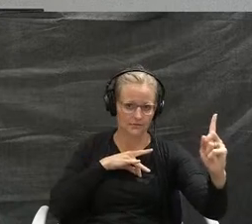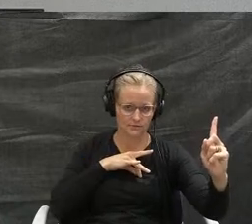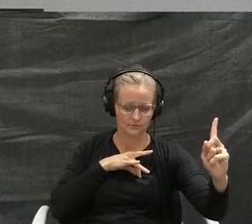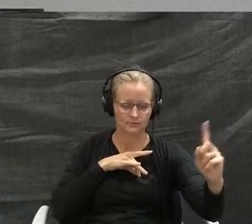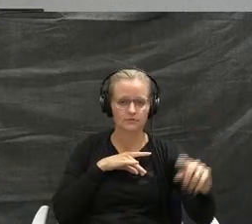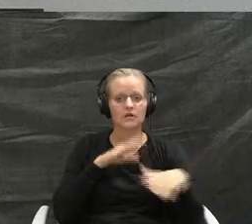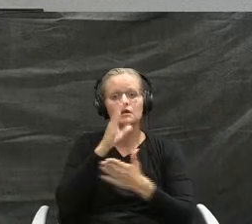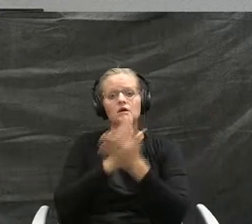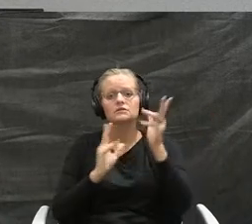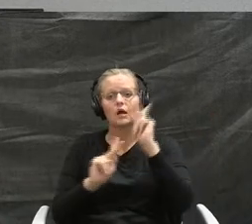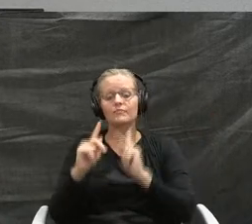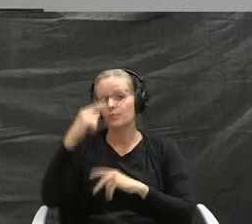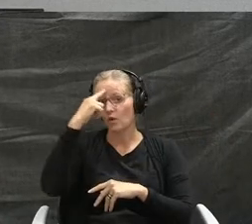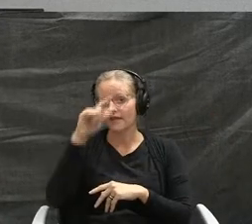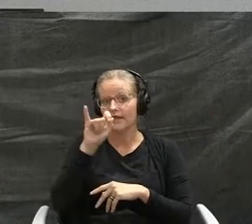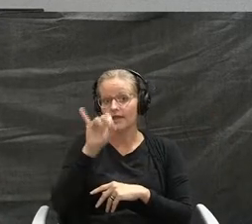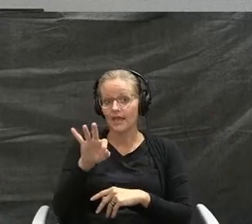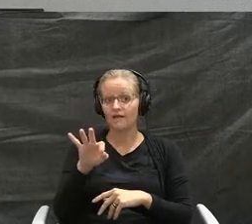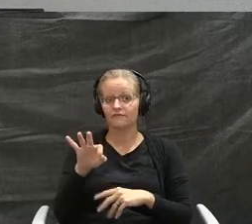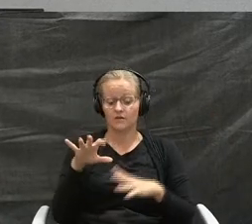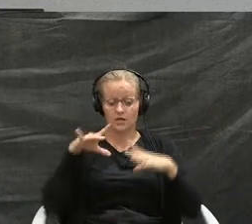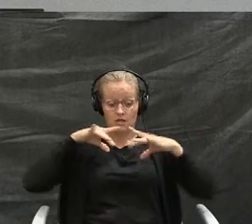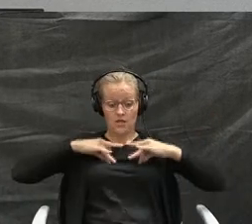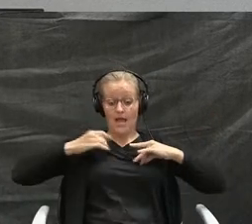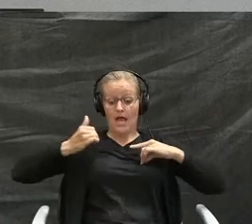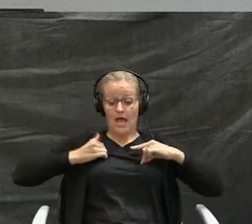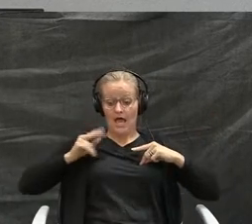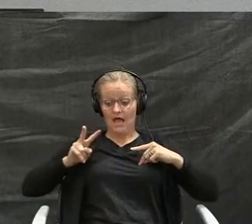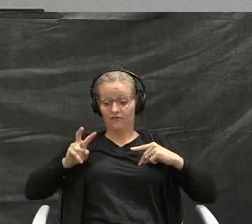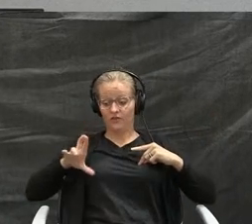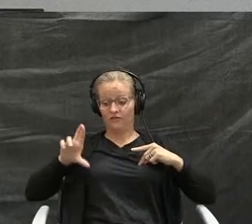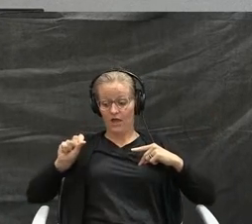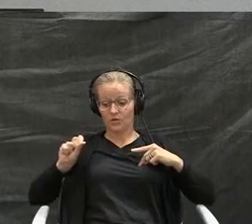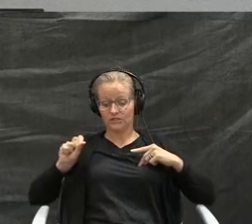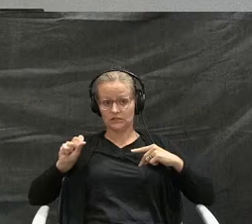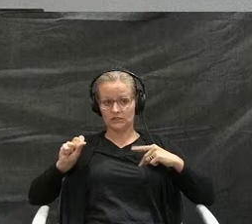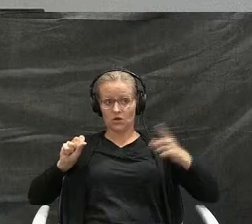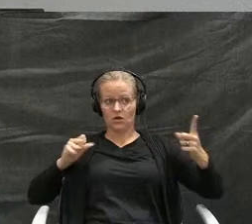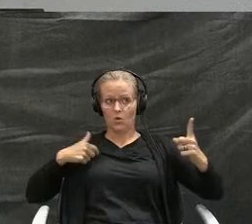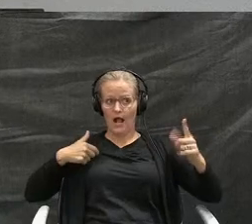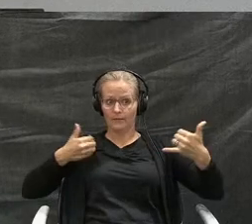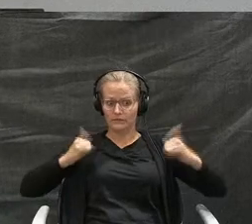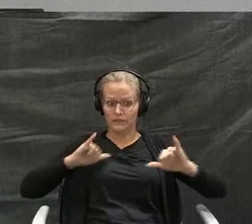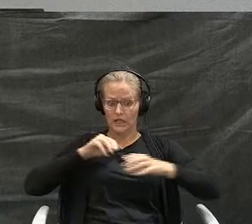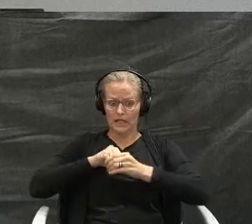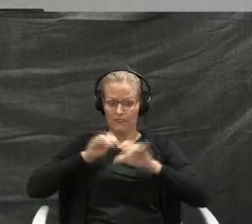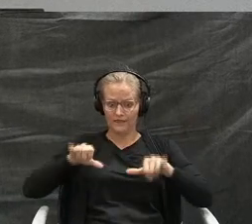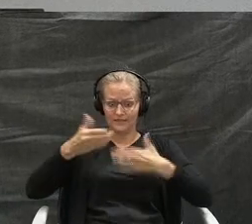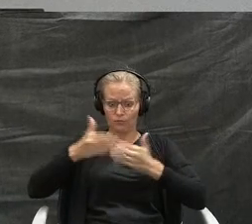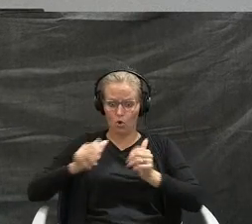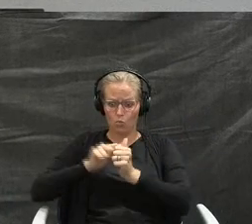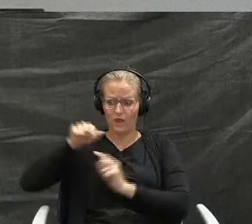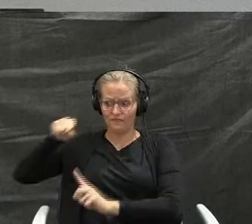person who carries the virus despite social distancing, means they're going to get exposed. People are so so hysterical